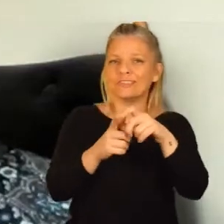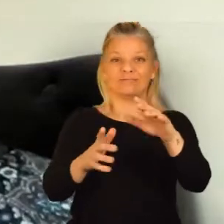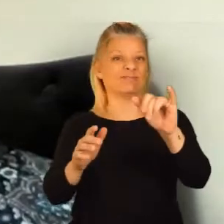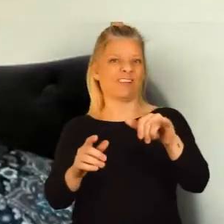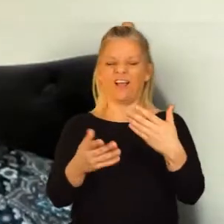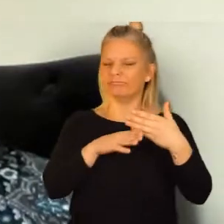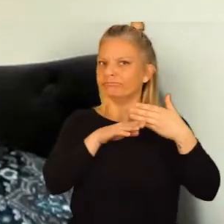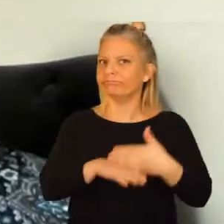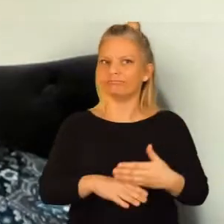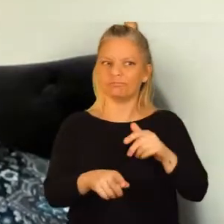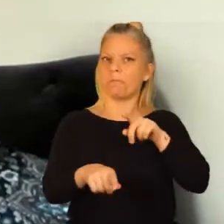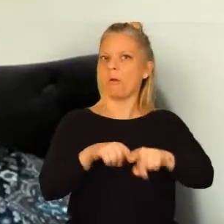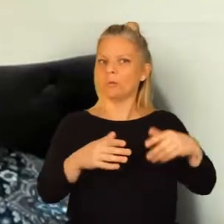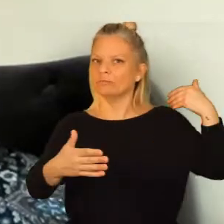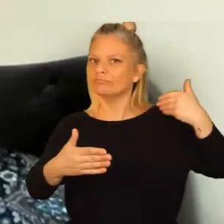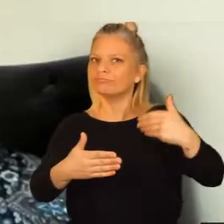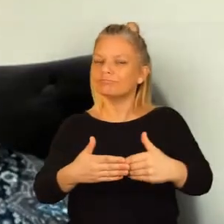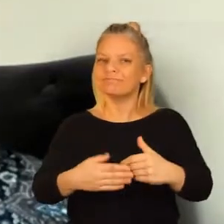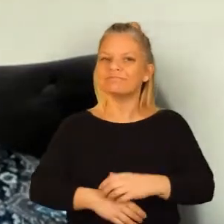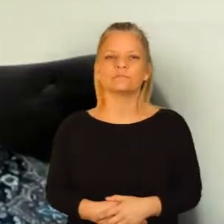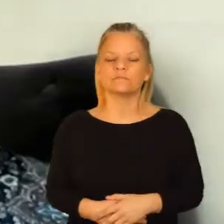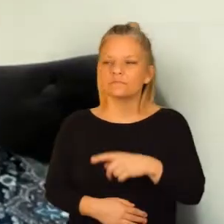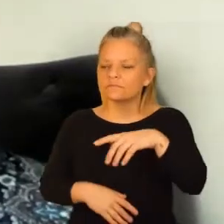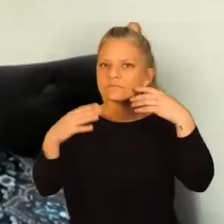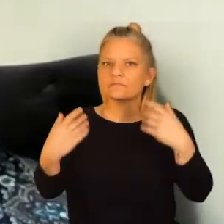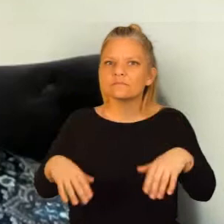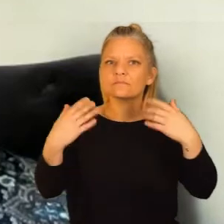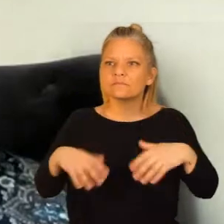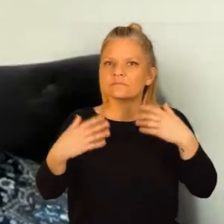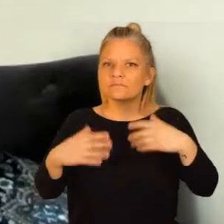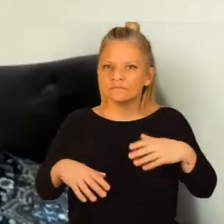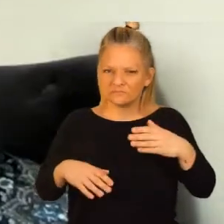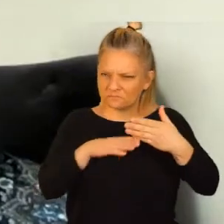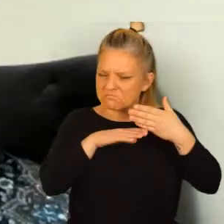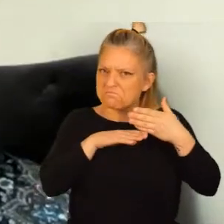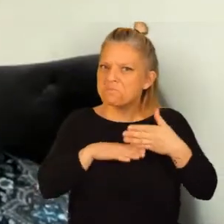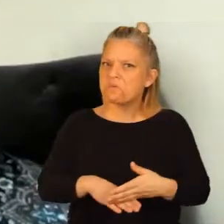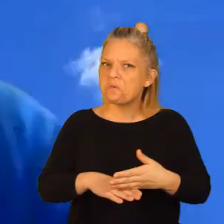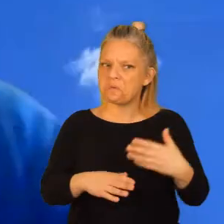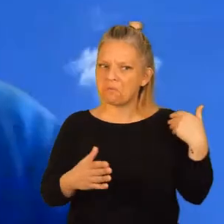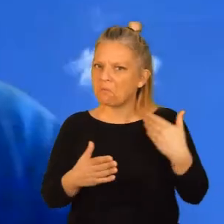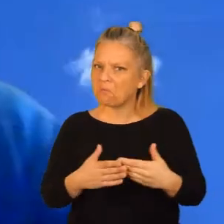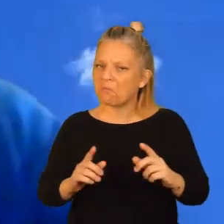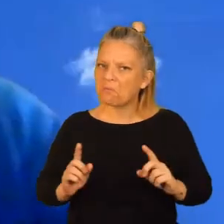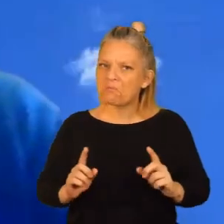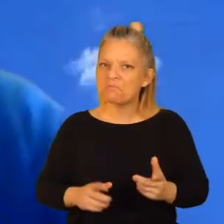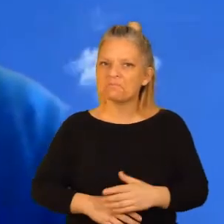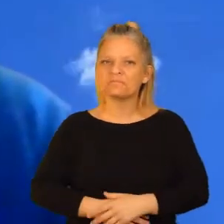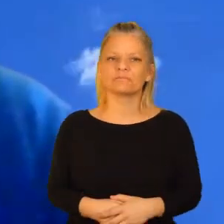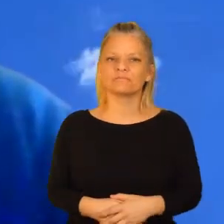and also do a phd so yeah kind of busy most of the time. You sound incredibly busy